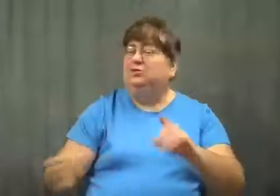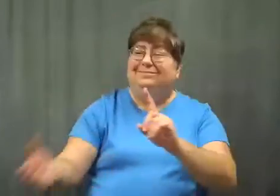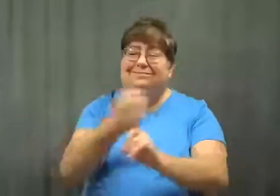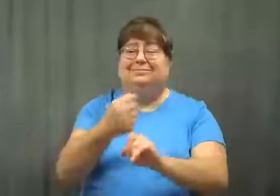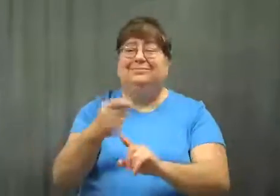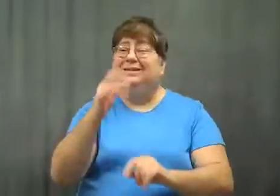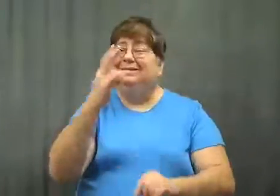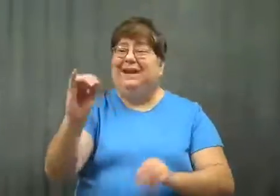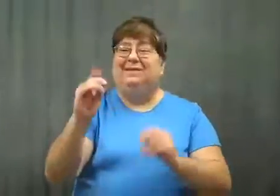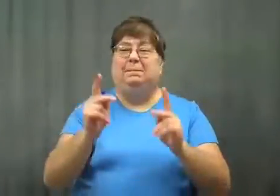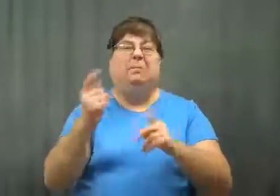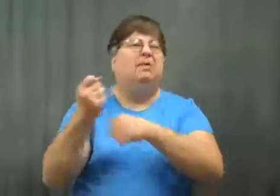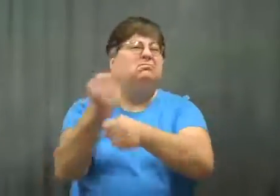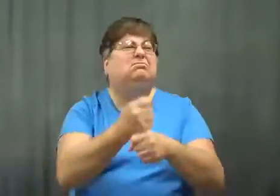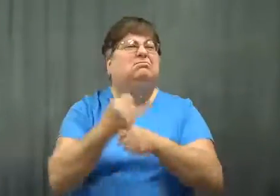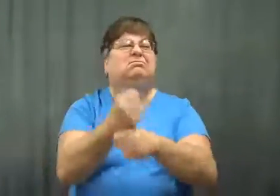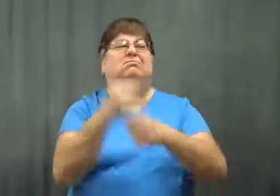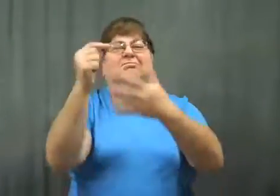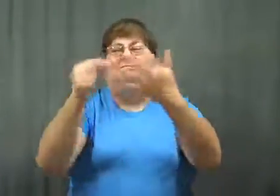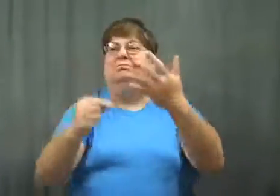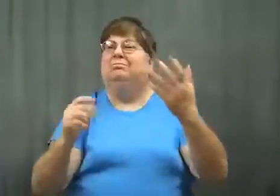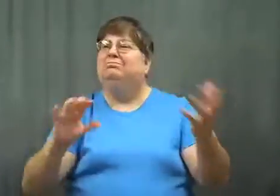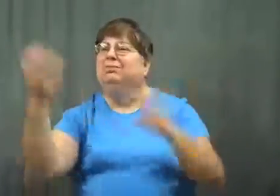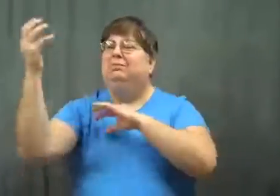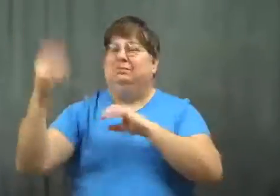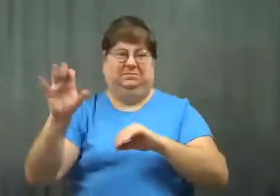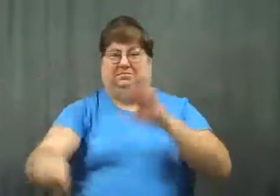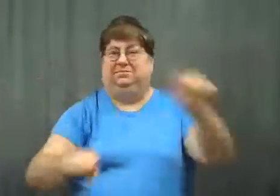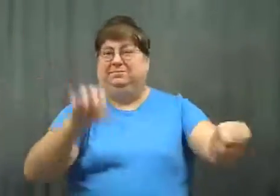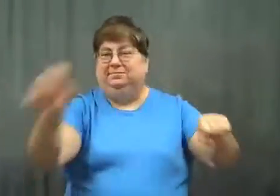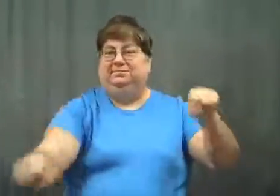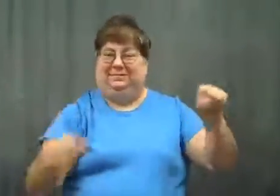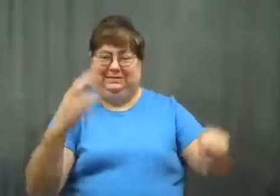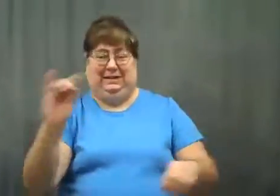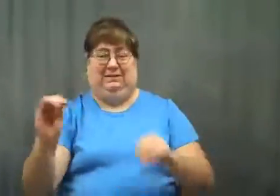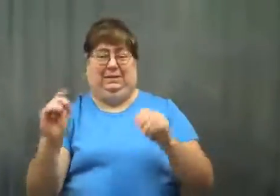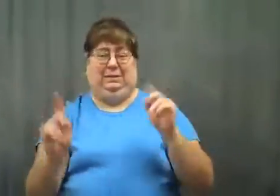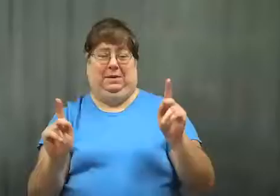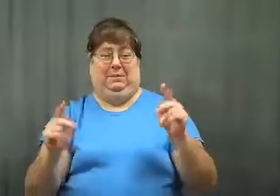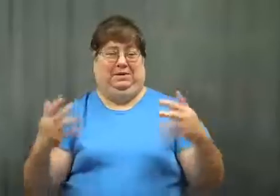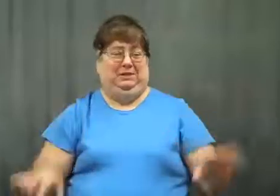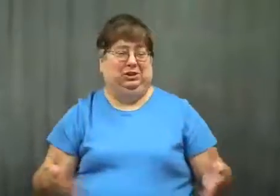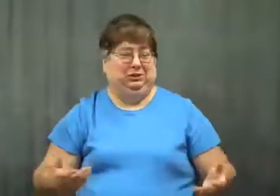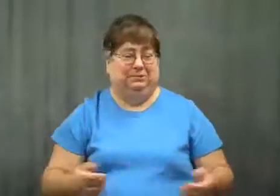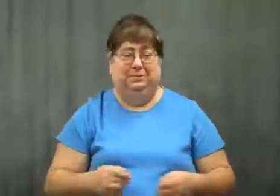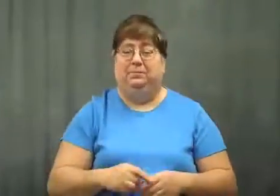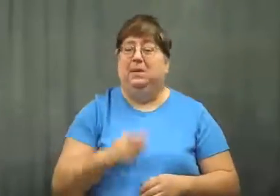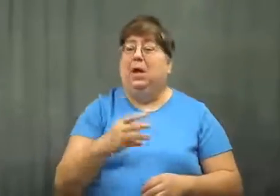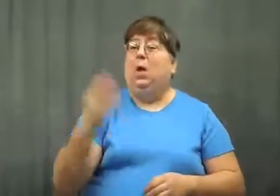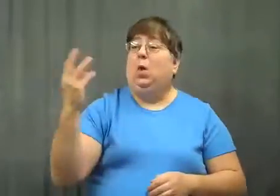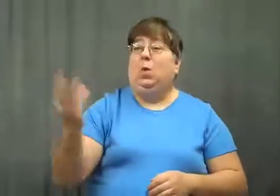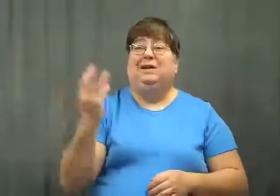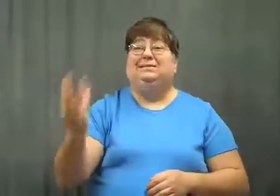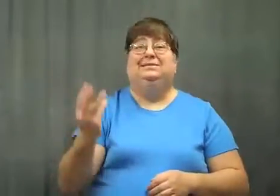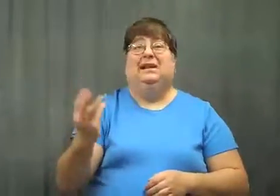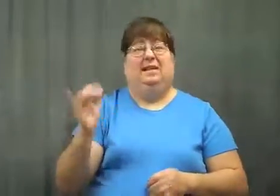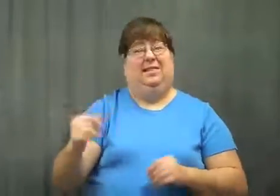70 people have been arrested in demonstrations.